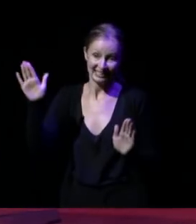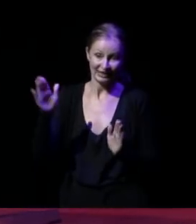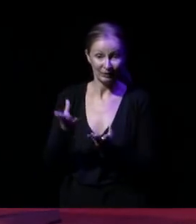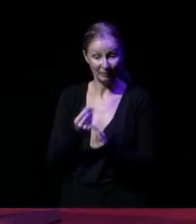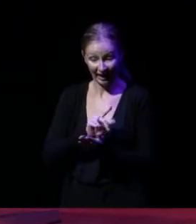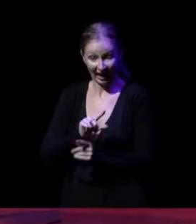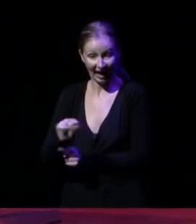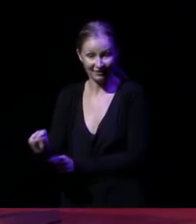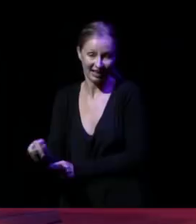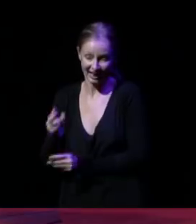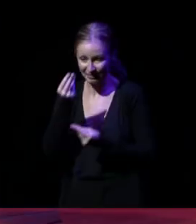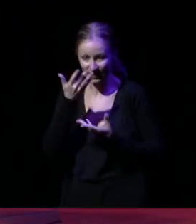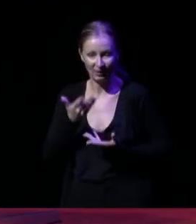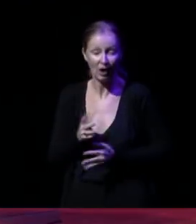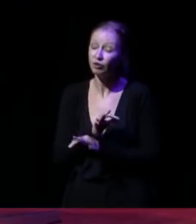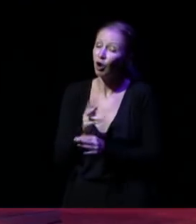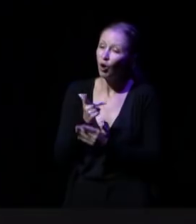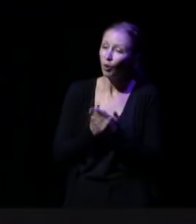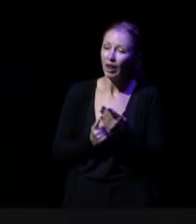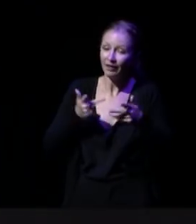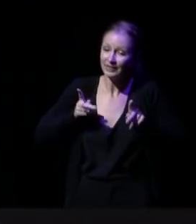And not only physical things, but that generosity of spirit